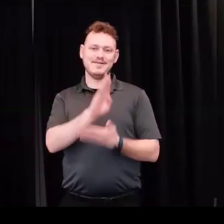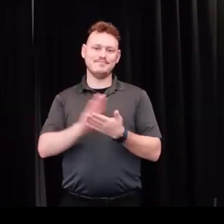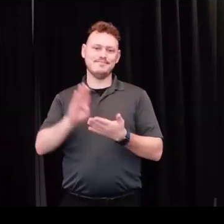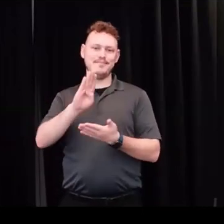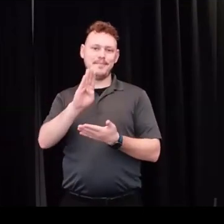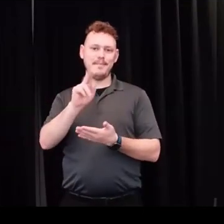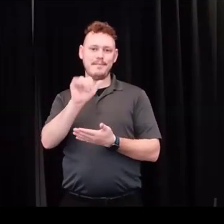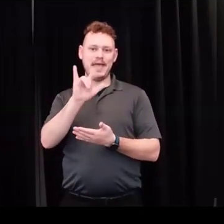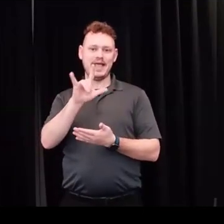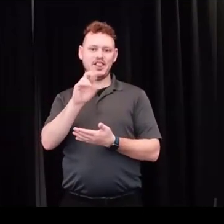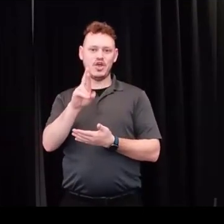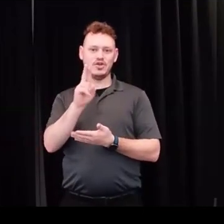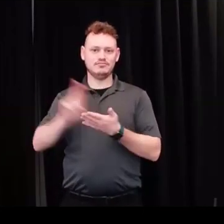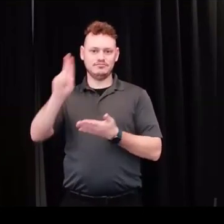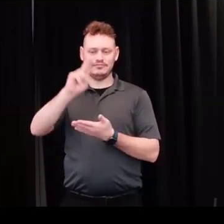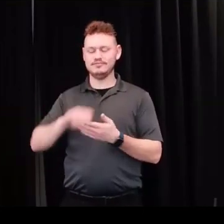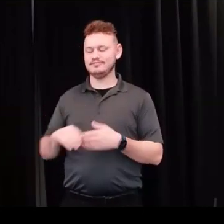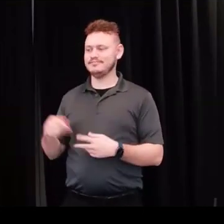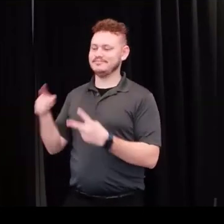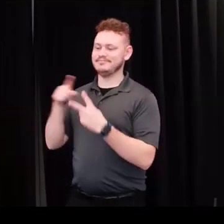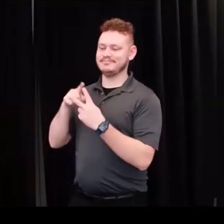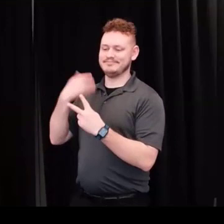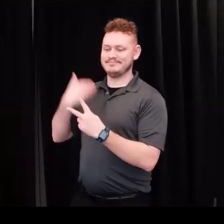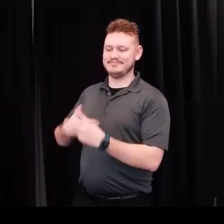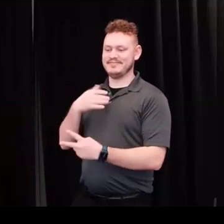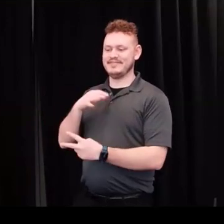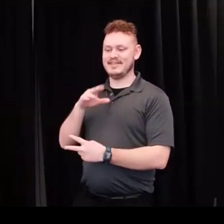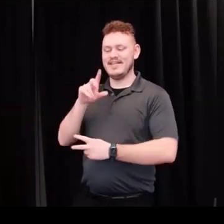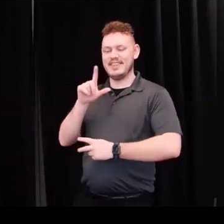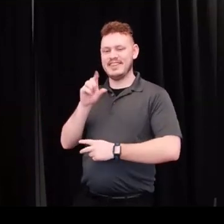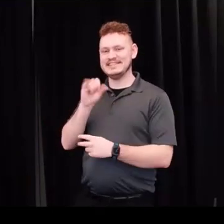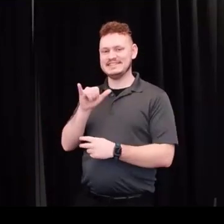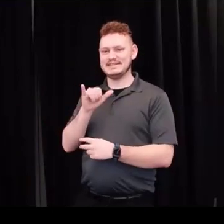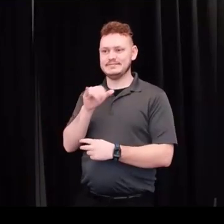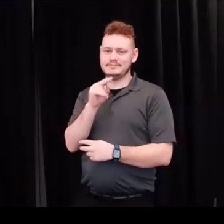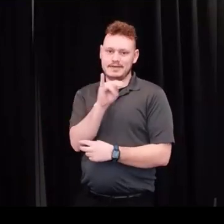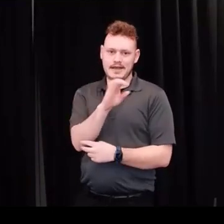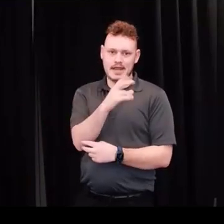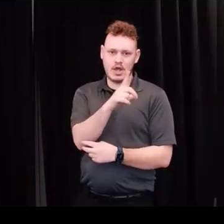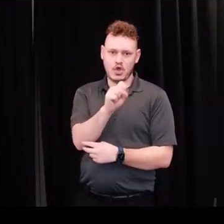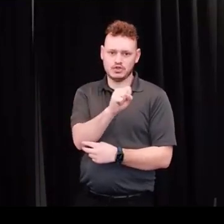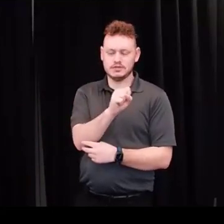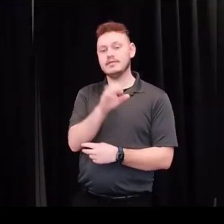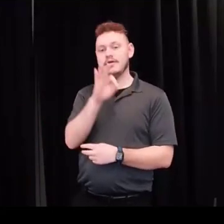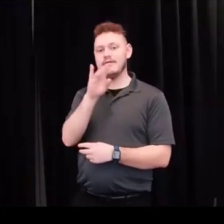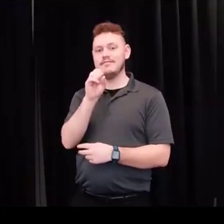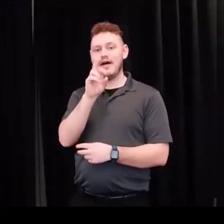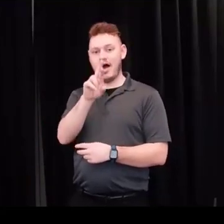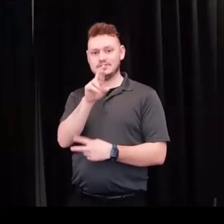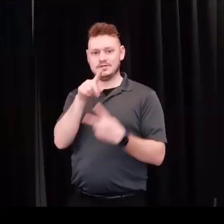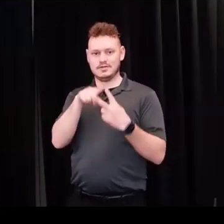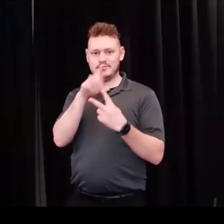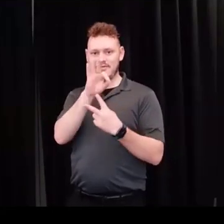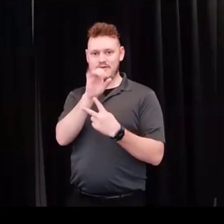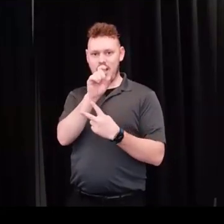And I'm Lindsay Foster, or Lindsay Nichols Foster. I'm an instructional designer for accessibility.